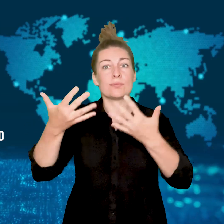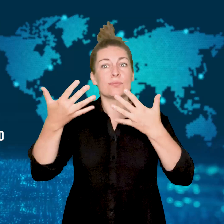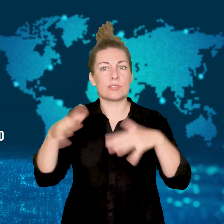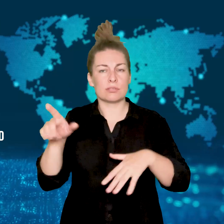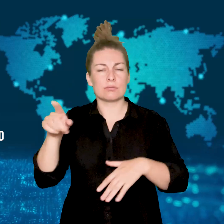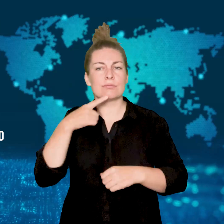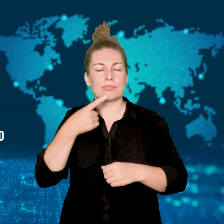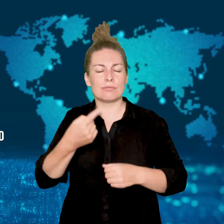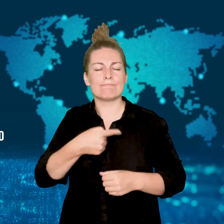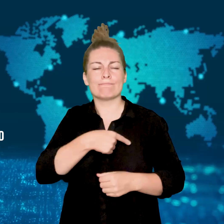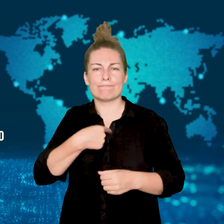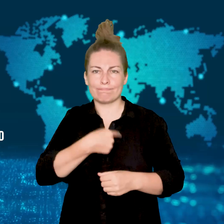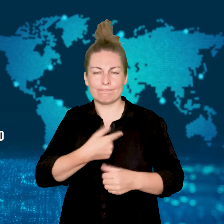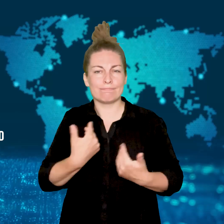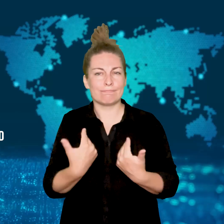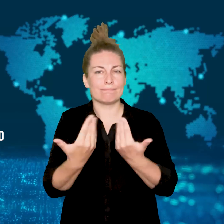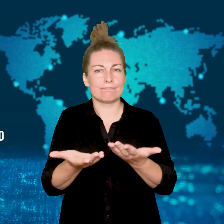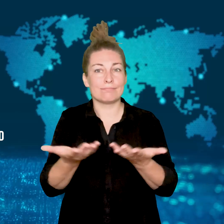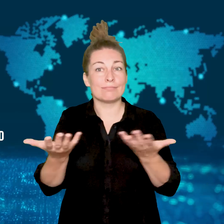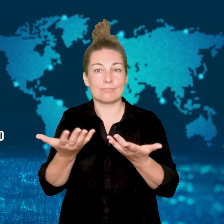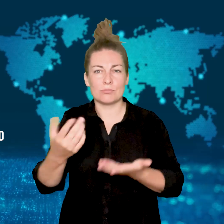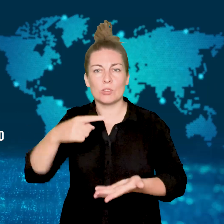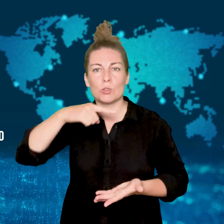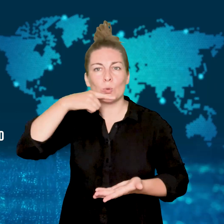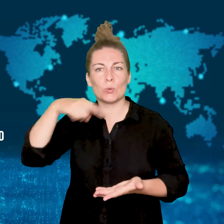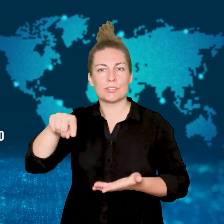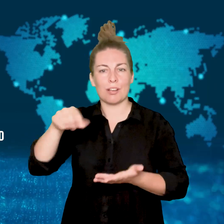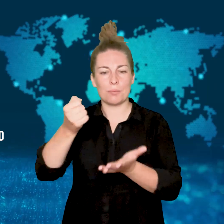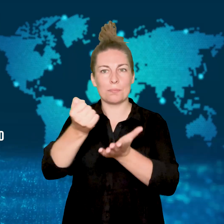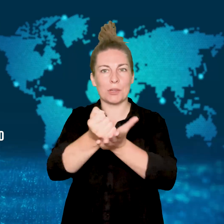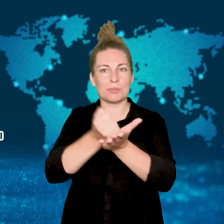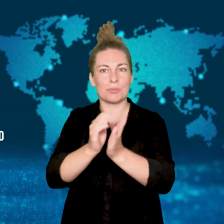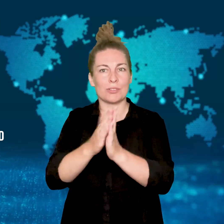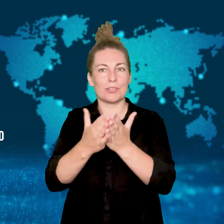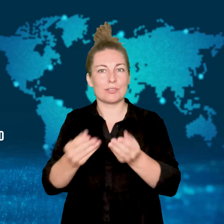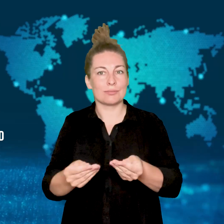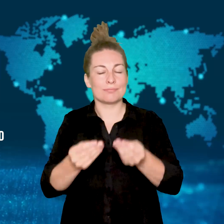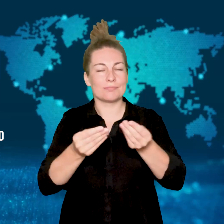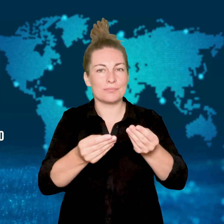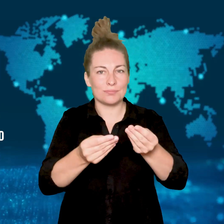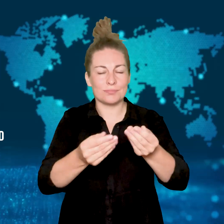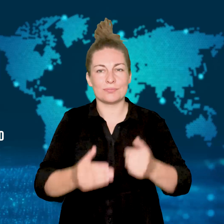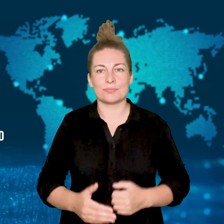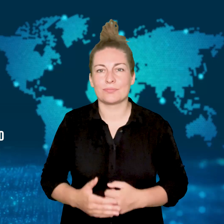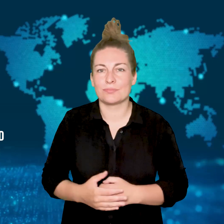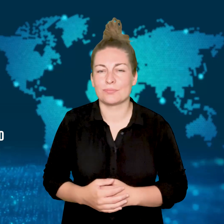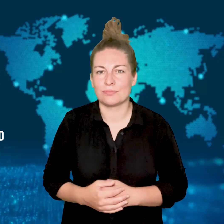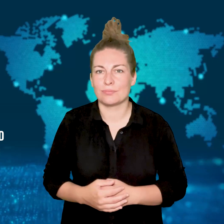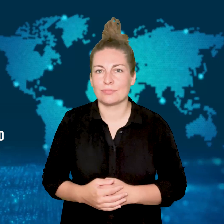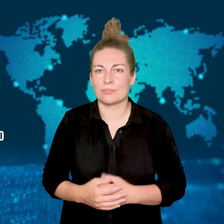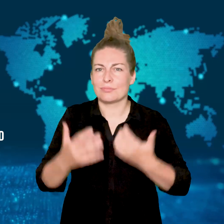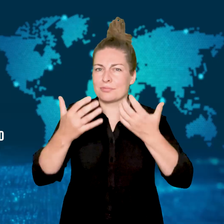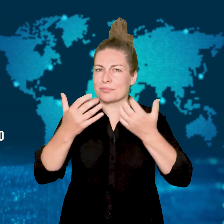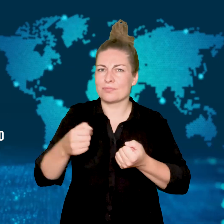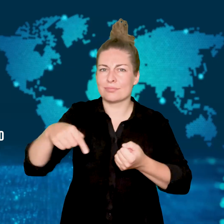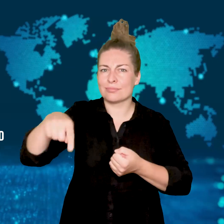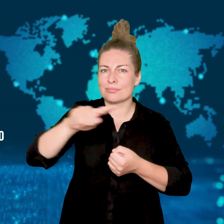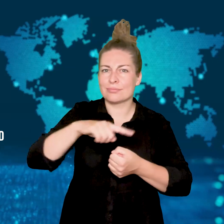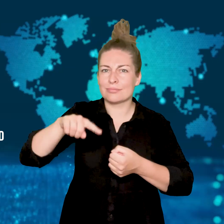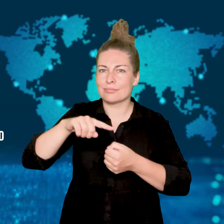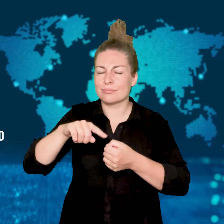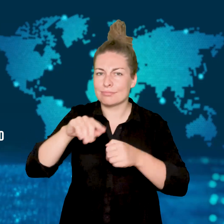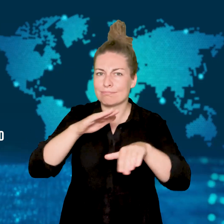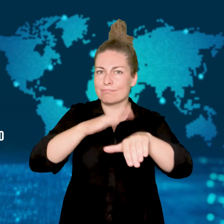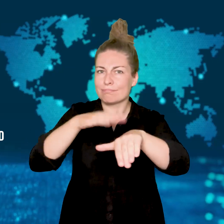Some have pointed to Russian President's Putin ordering his army to